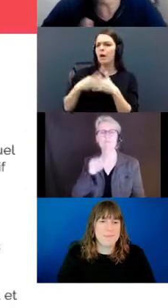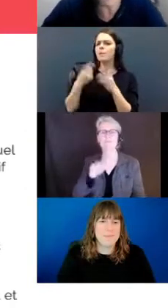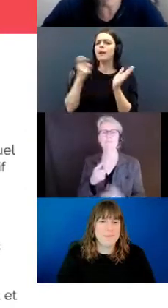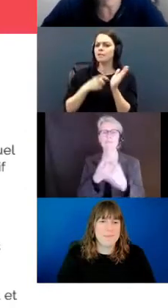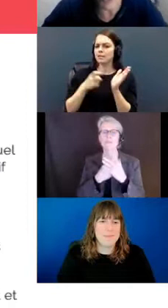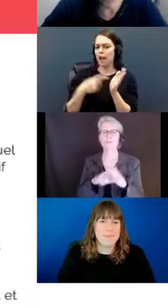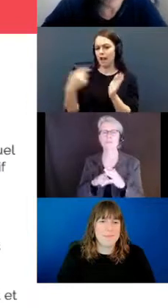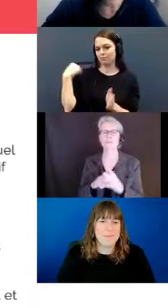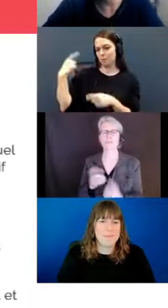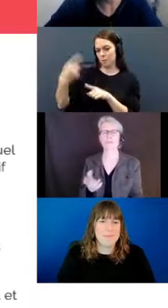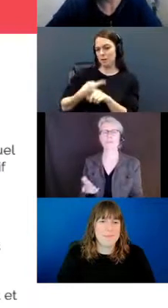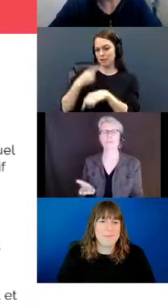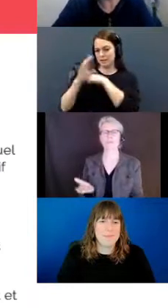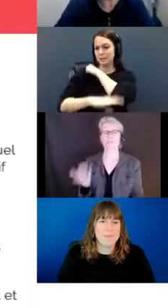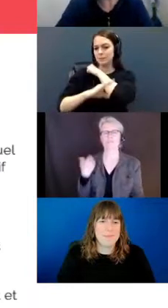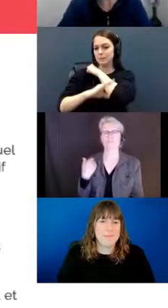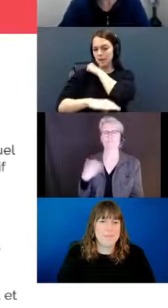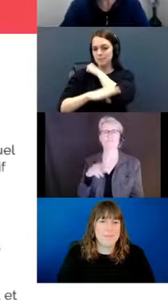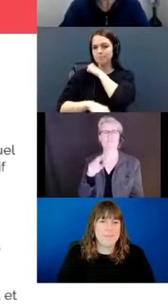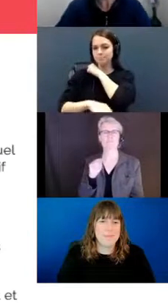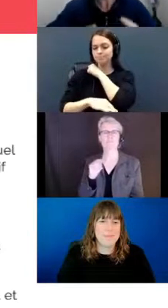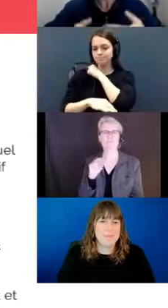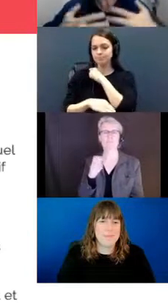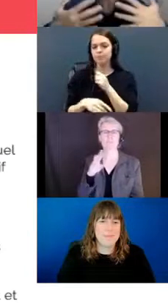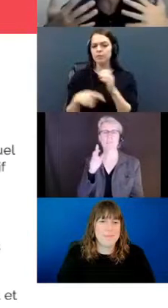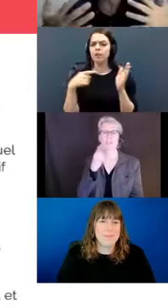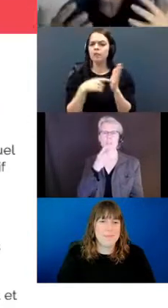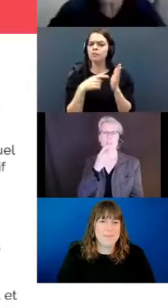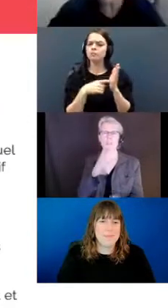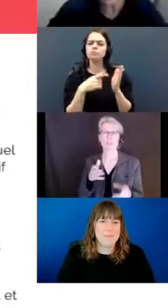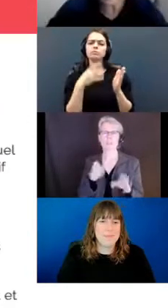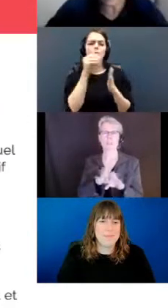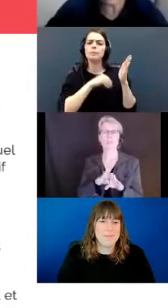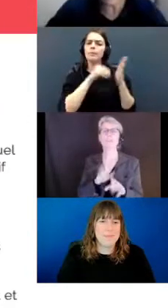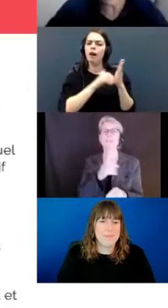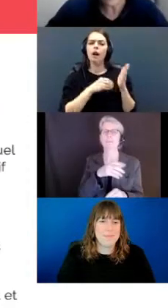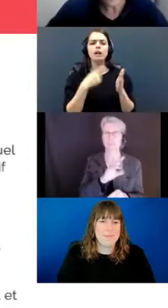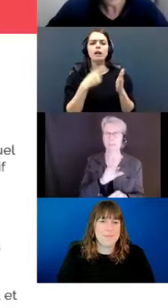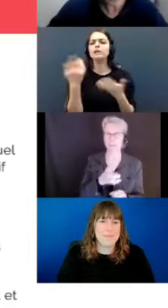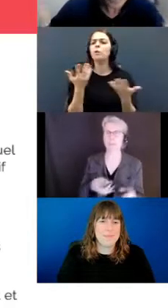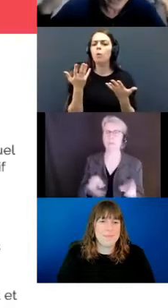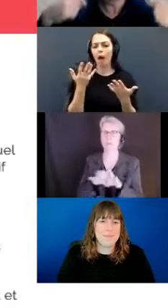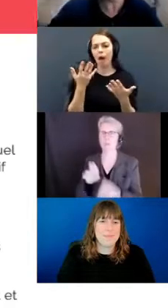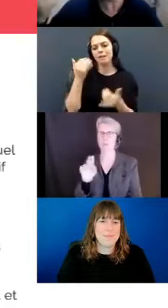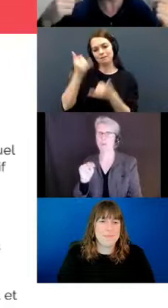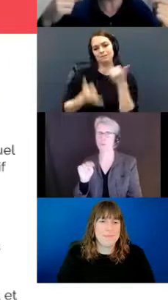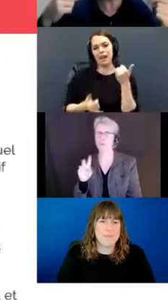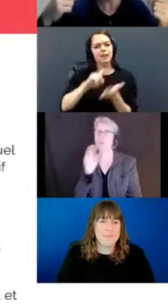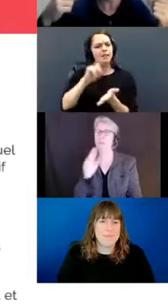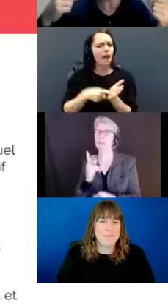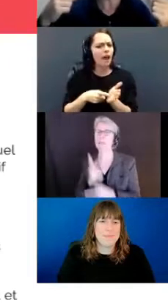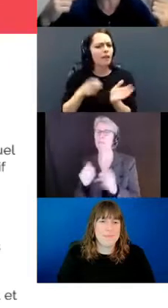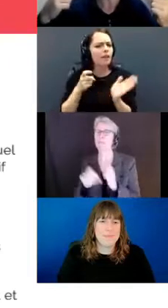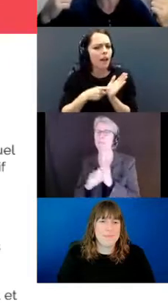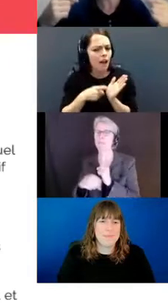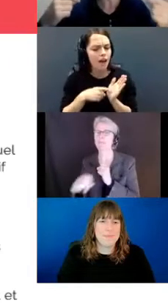keep it open for a little bit more it's about educating the public and also about learning